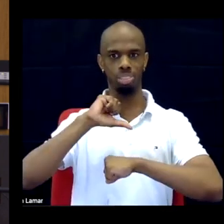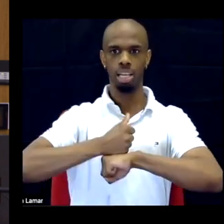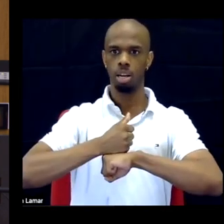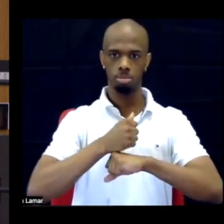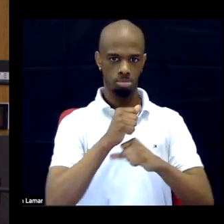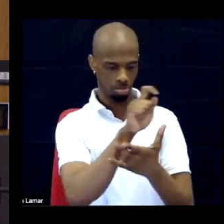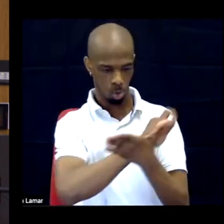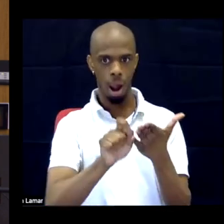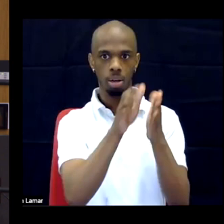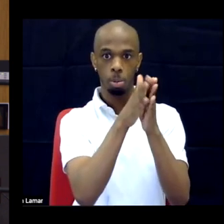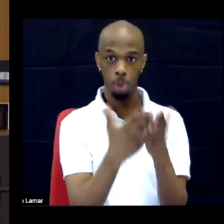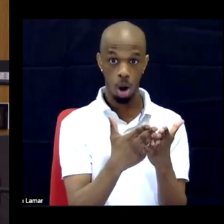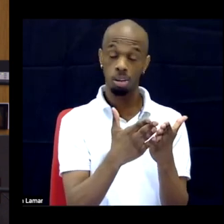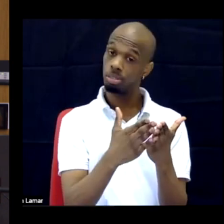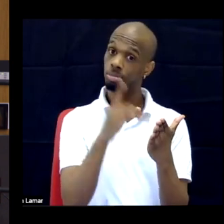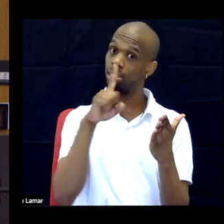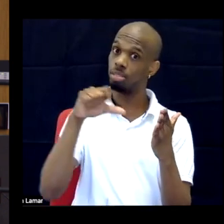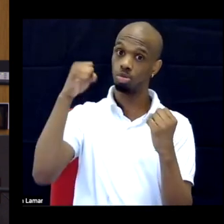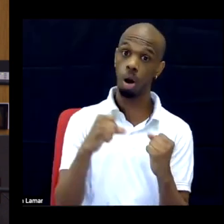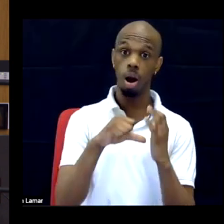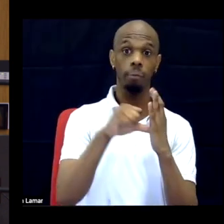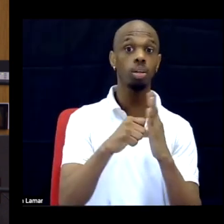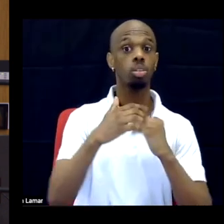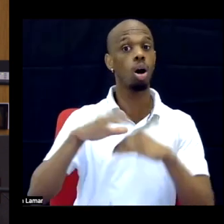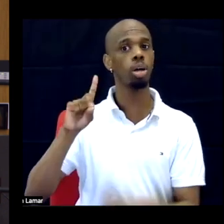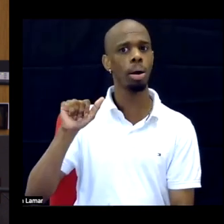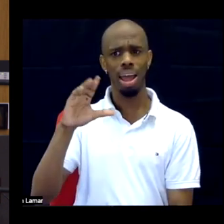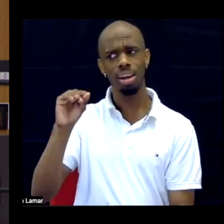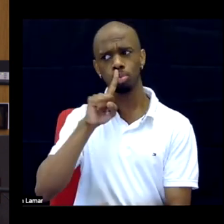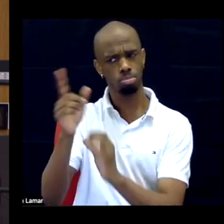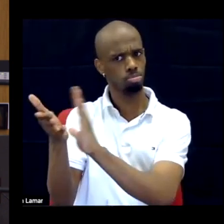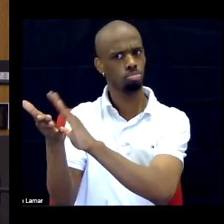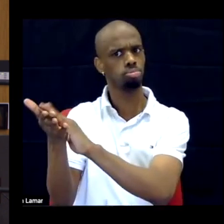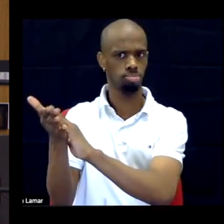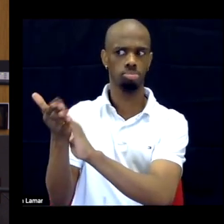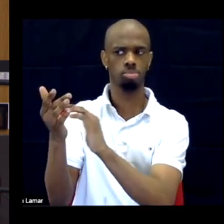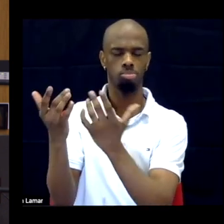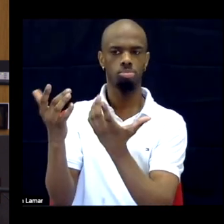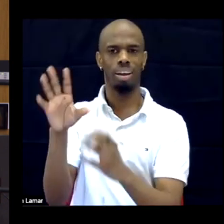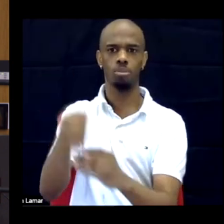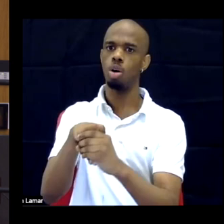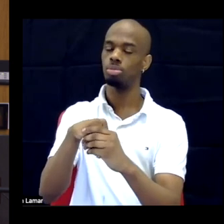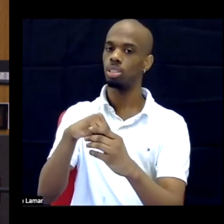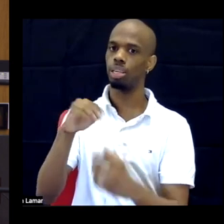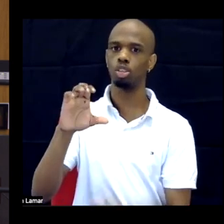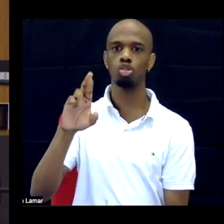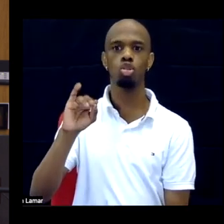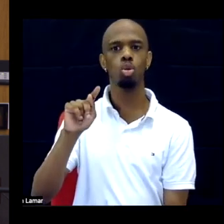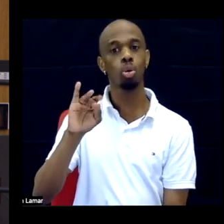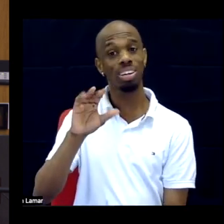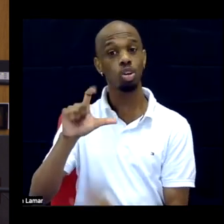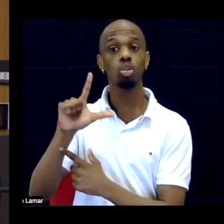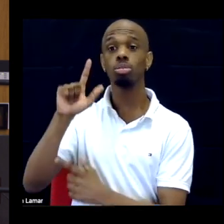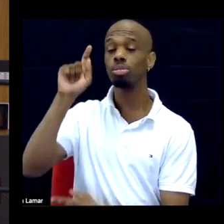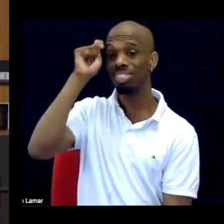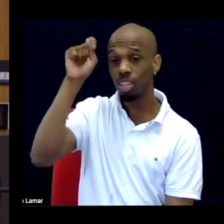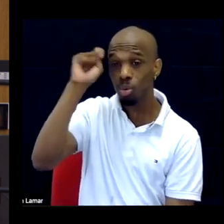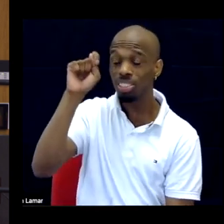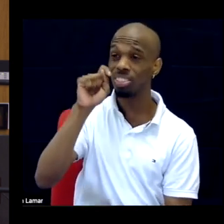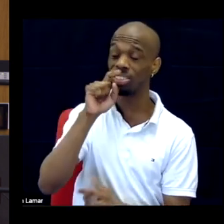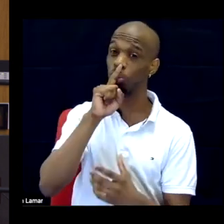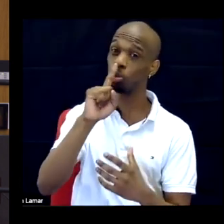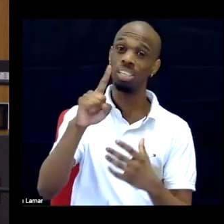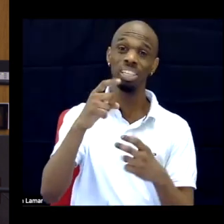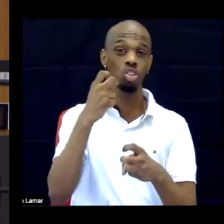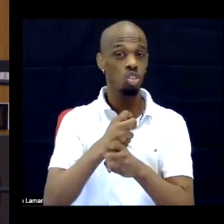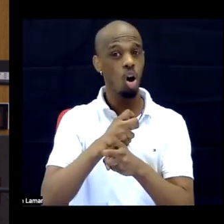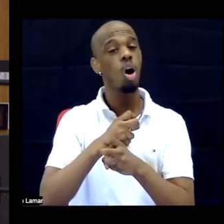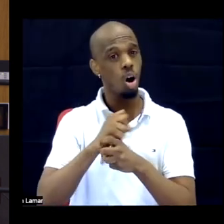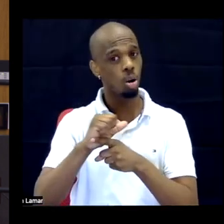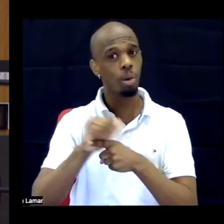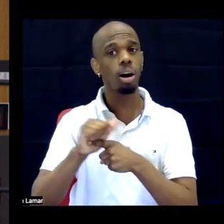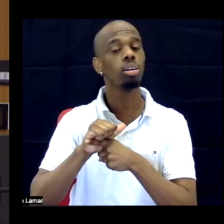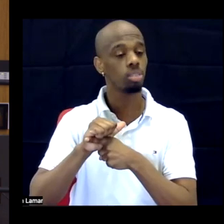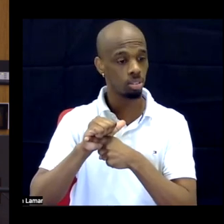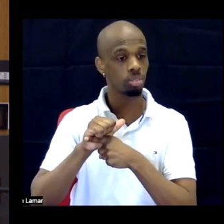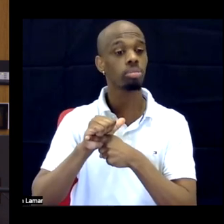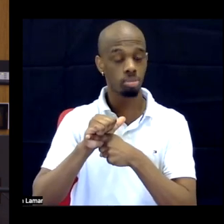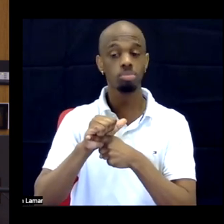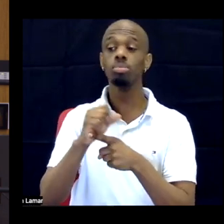Again, the accessibility seems to have been really important and is a real success, often